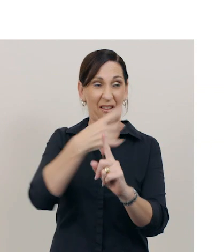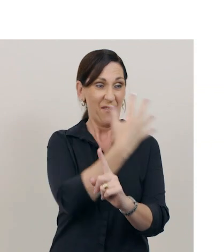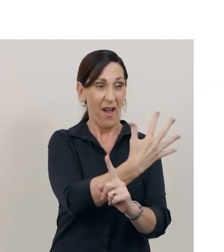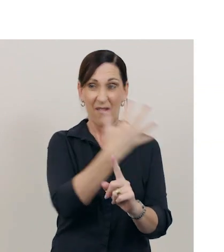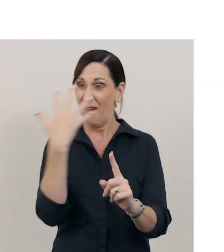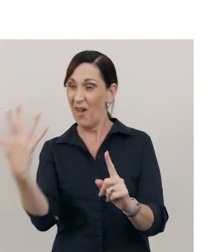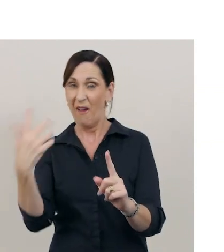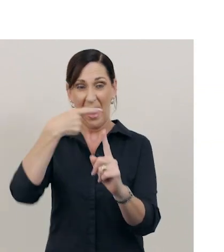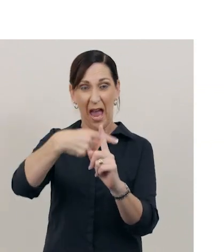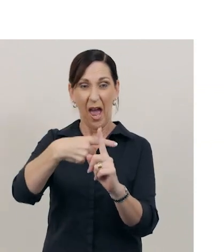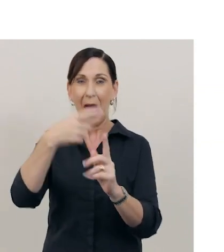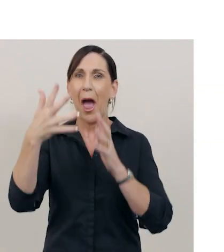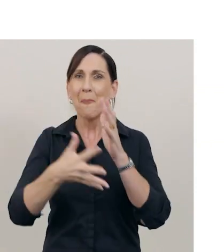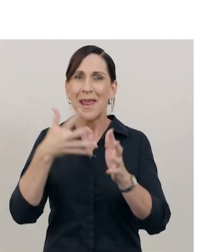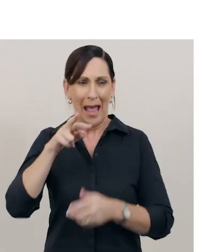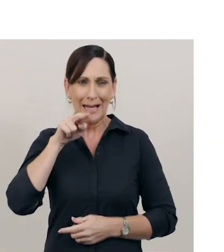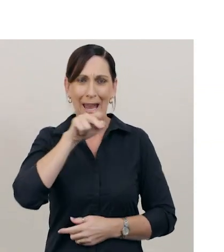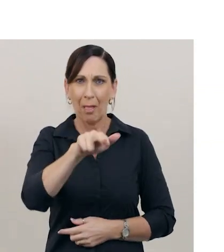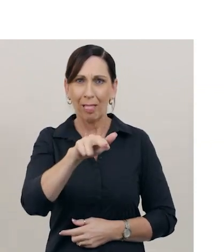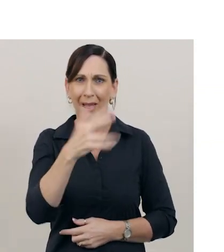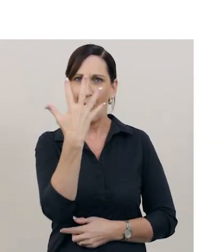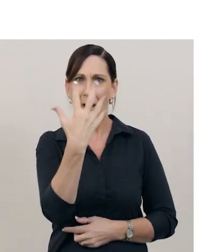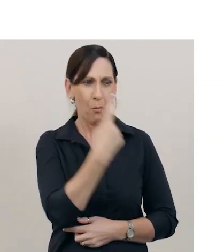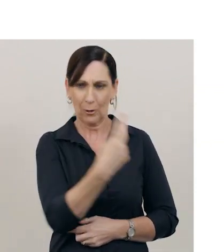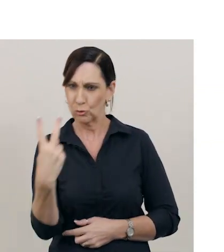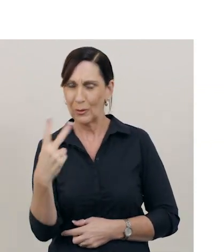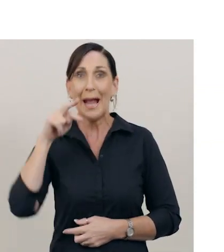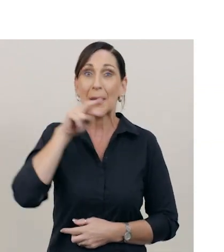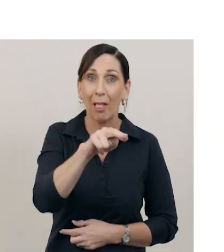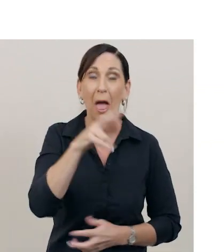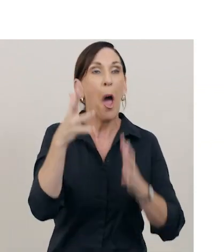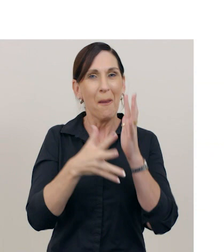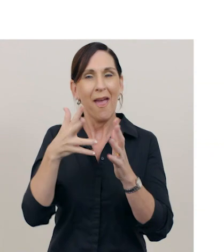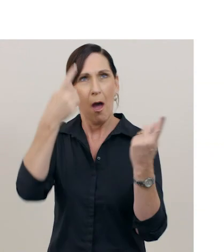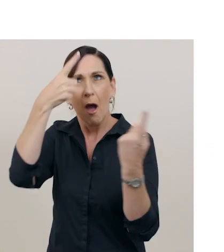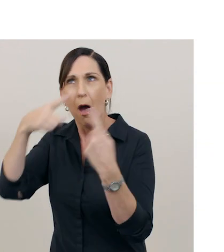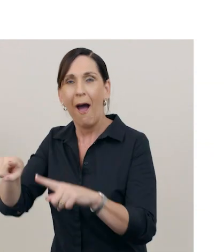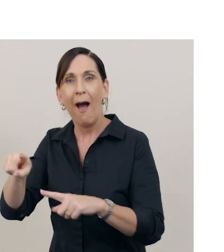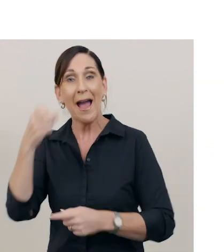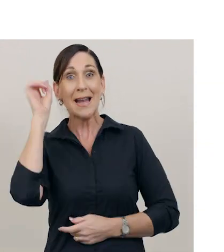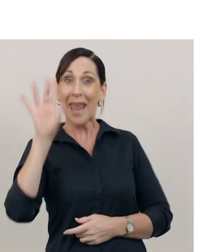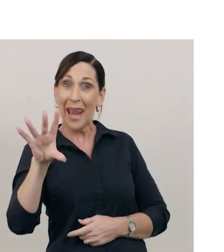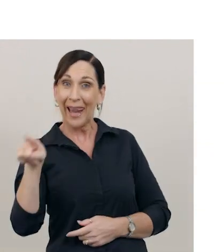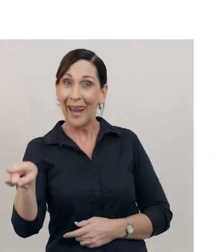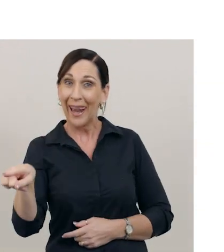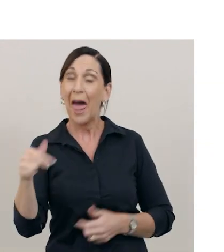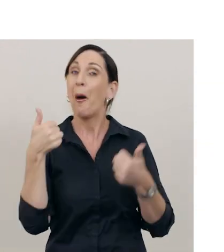Double 5 is 10. So that is one example of using doubles.